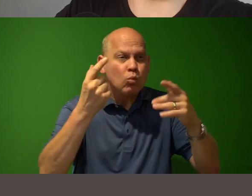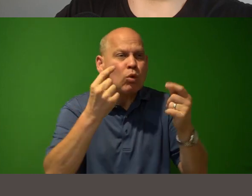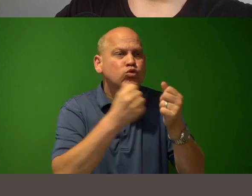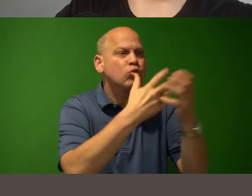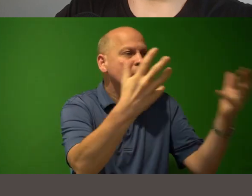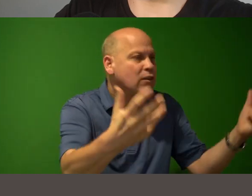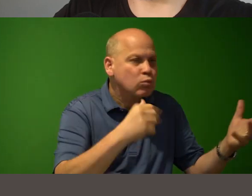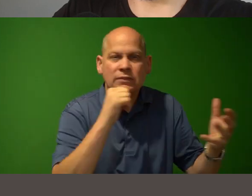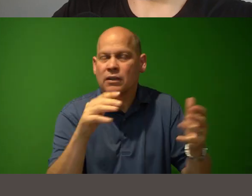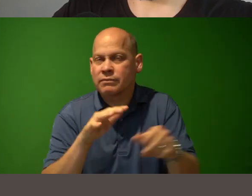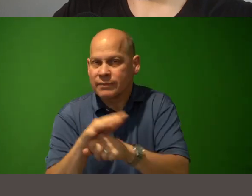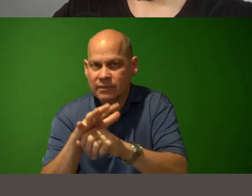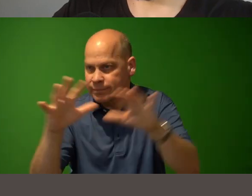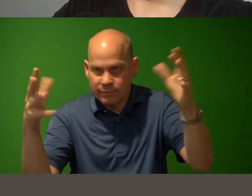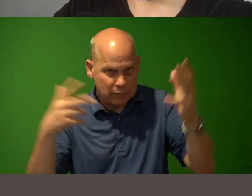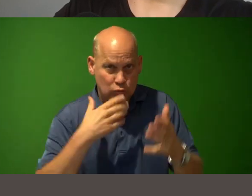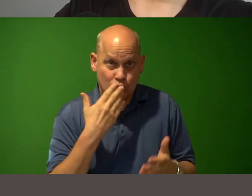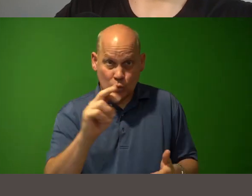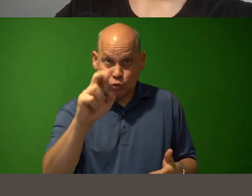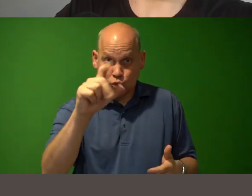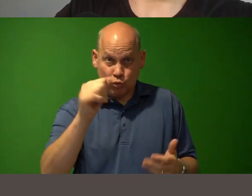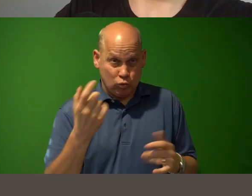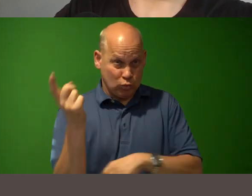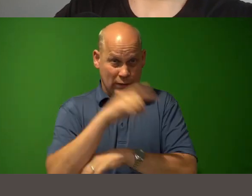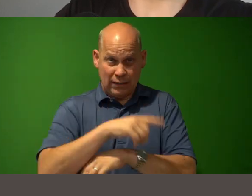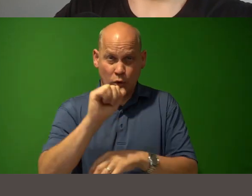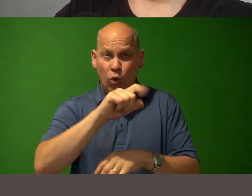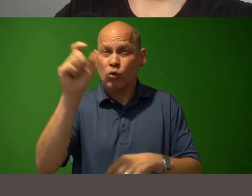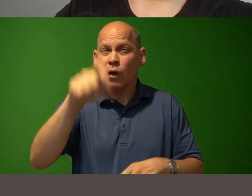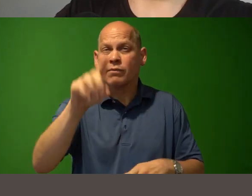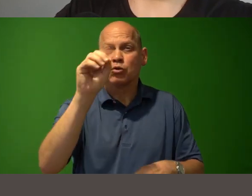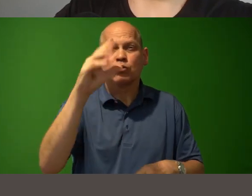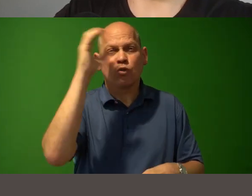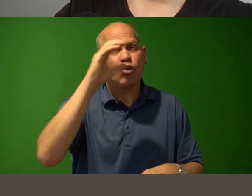Well, the good news is, these days, all you have to do is look for a